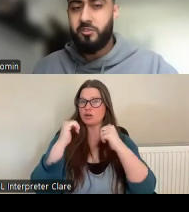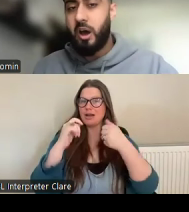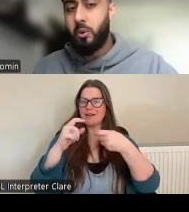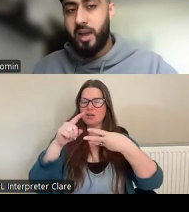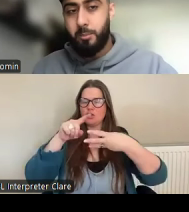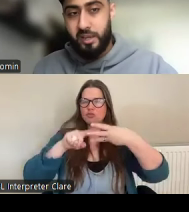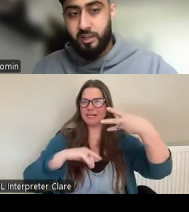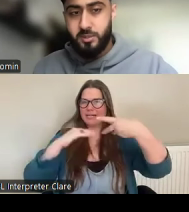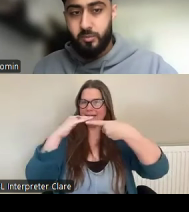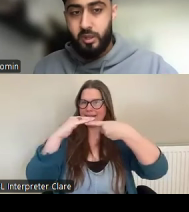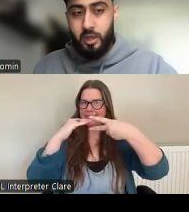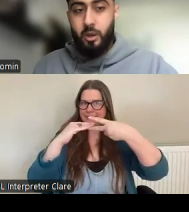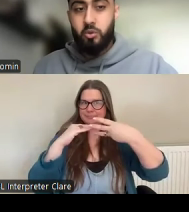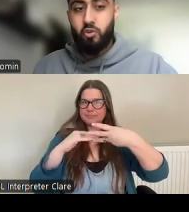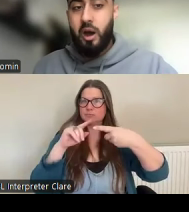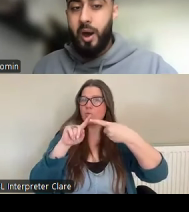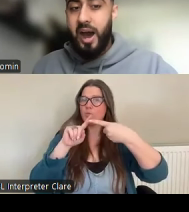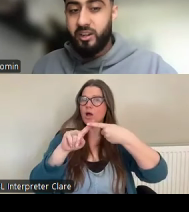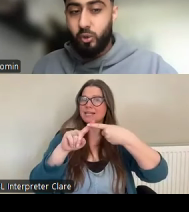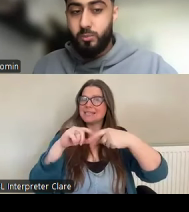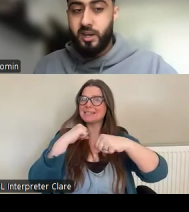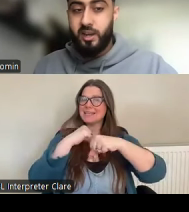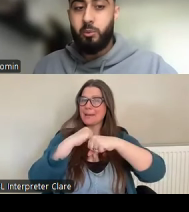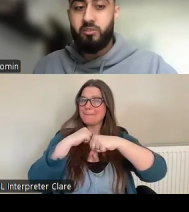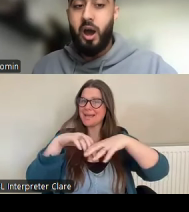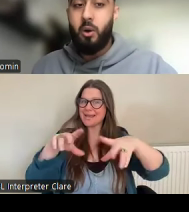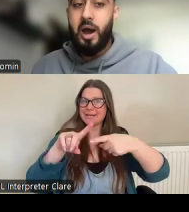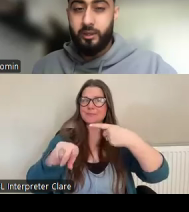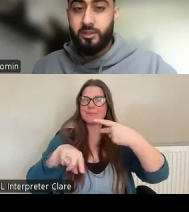We've got our campaigns, we've got our ad groups, and then we've got our ads.